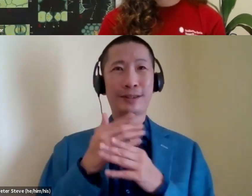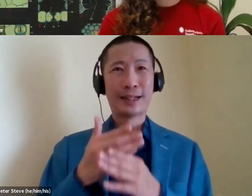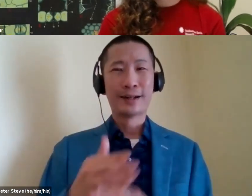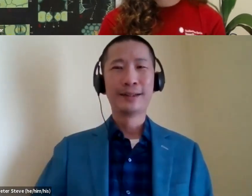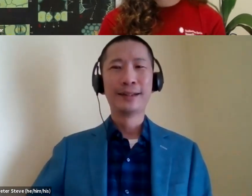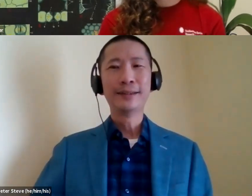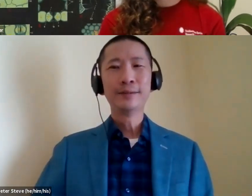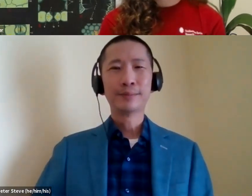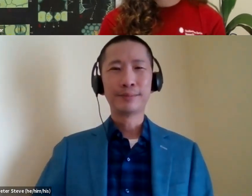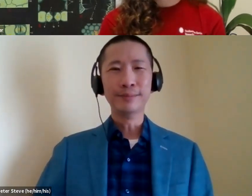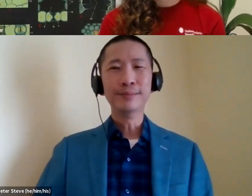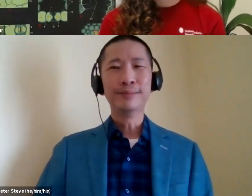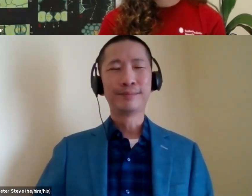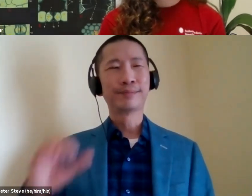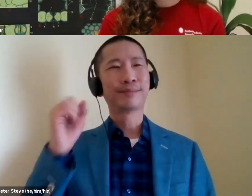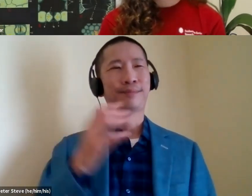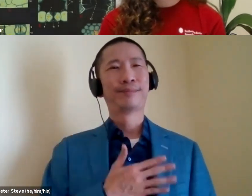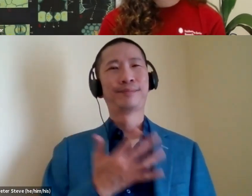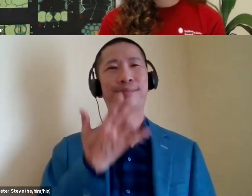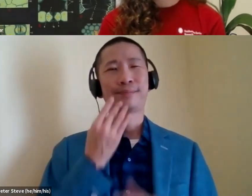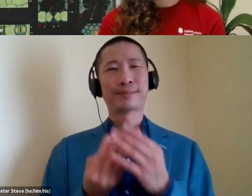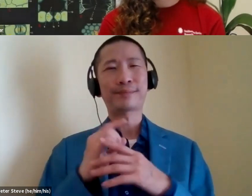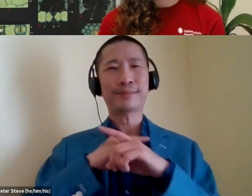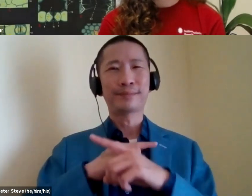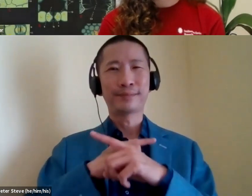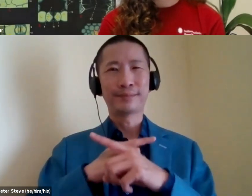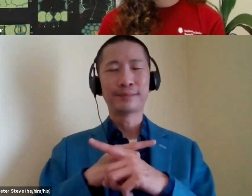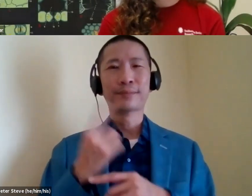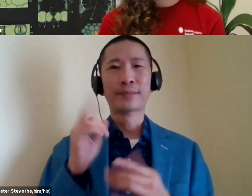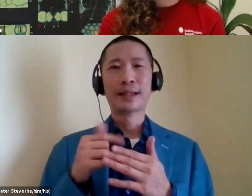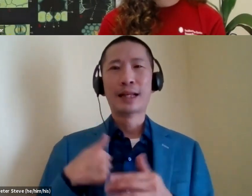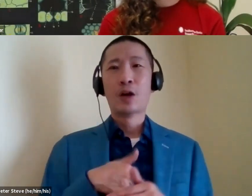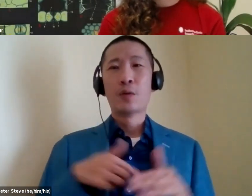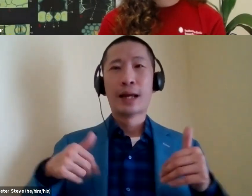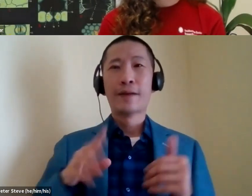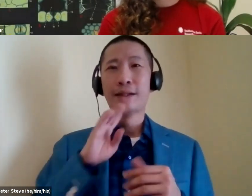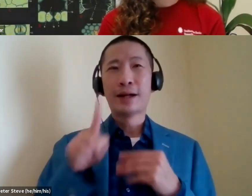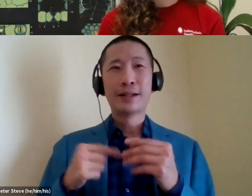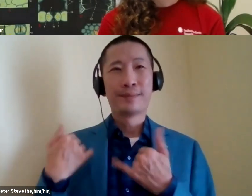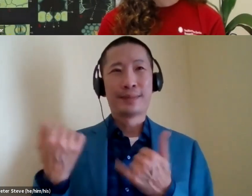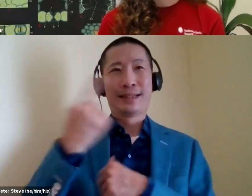Kim Komatsu (she/her): Yeah you know my favorite plant defense is one that we haven't talked about yet today so I'm glad you asked.